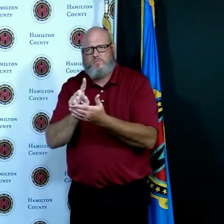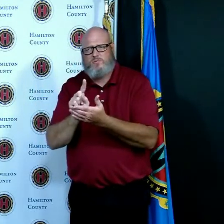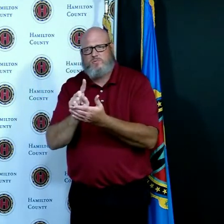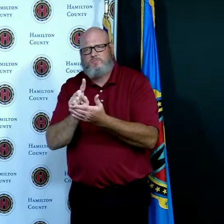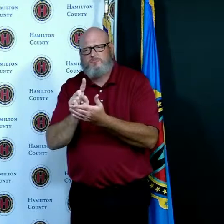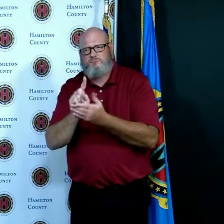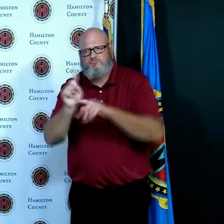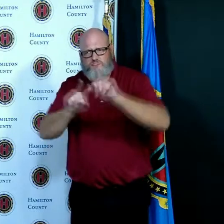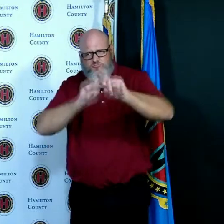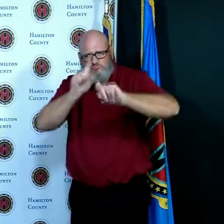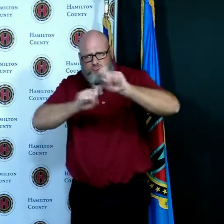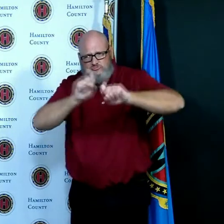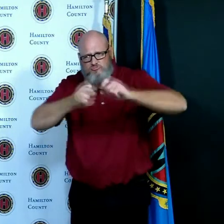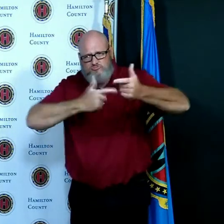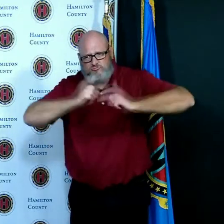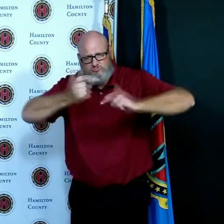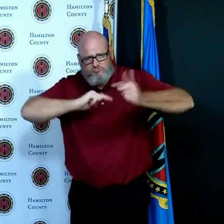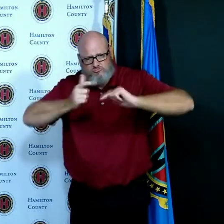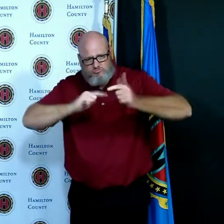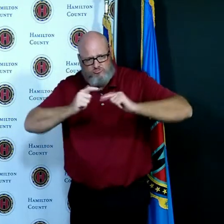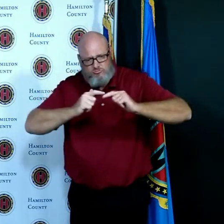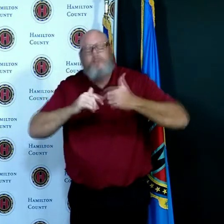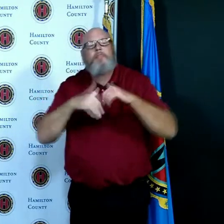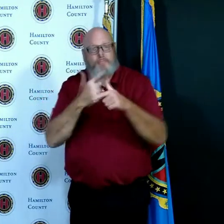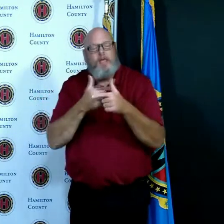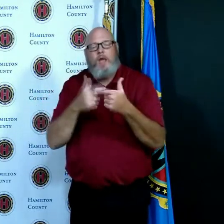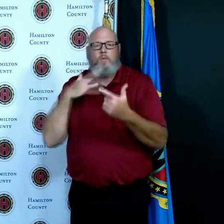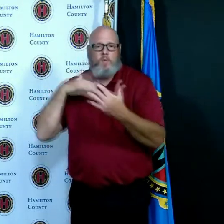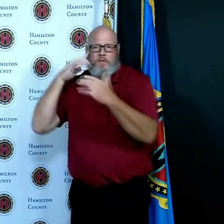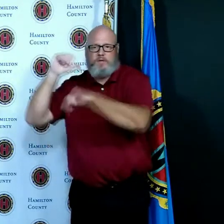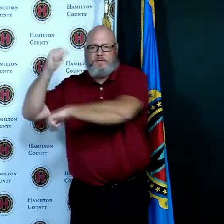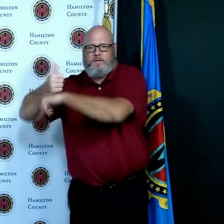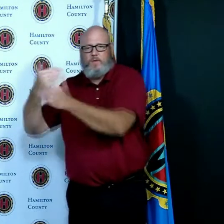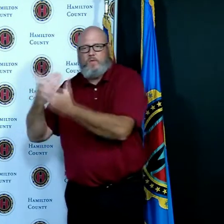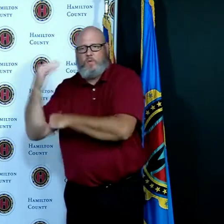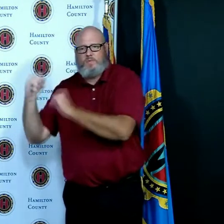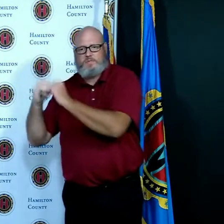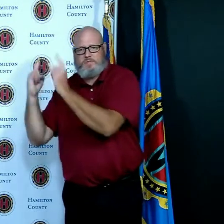so our goal is to continue to add more semi-permanent locations that you can